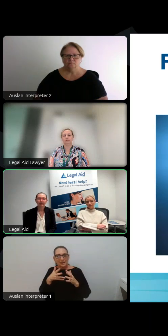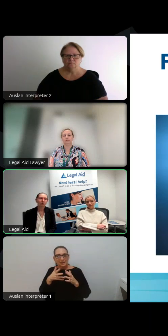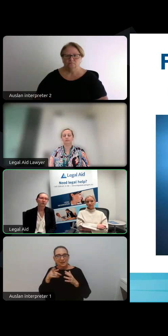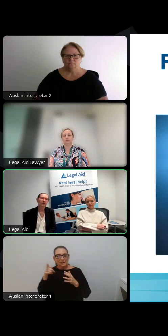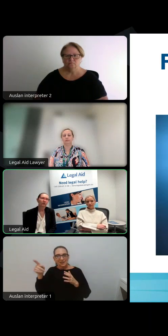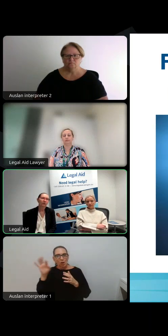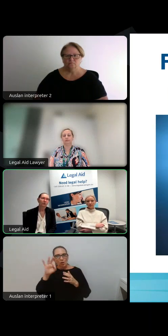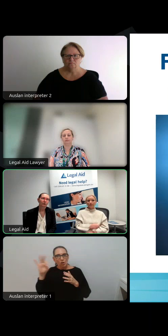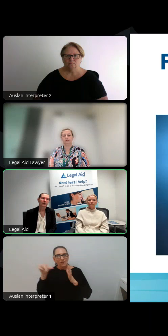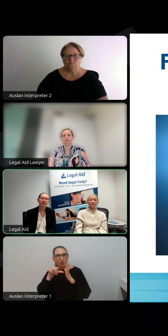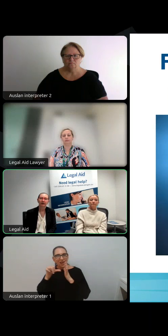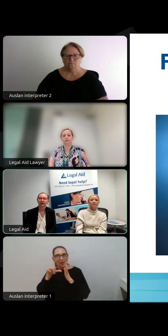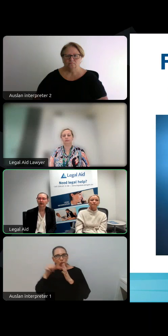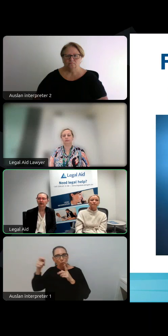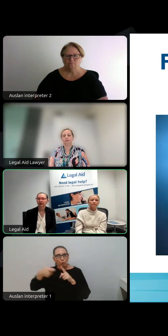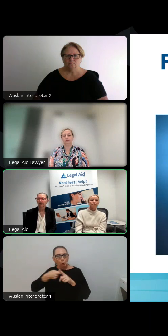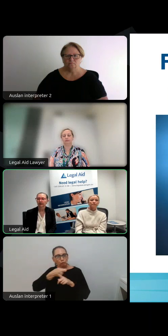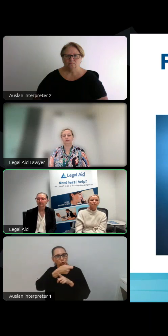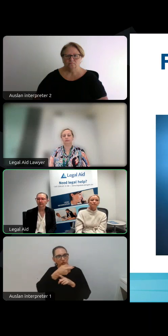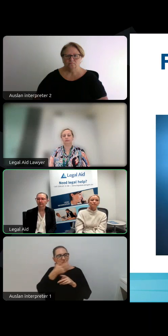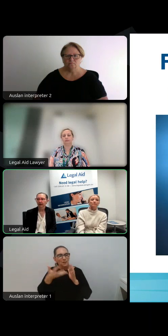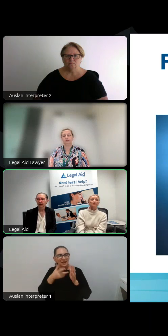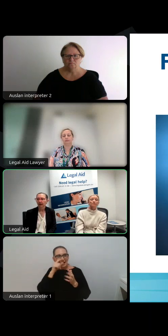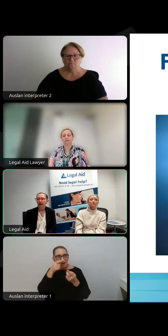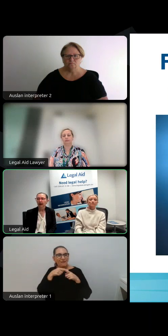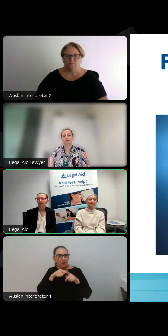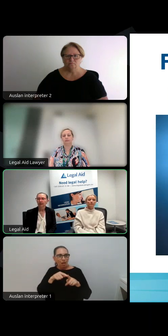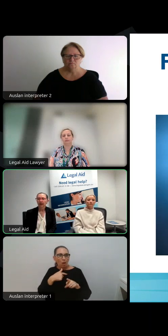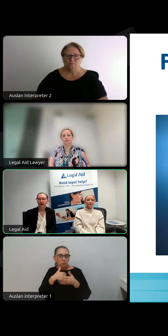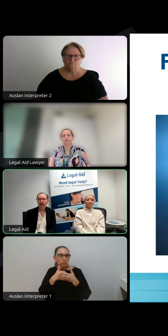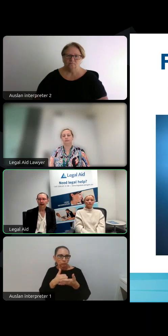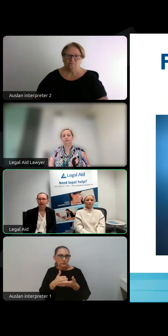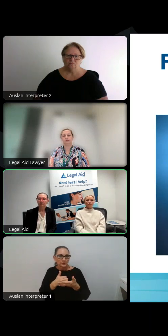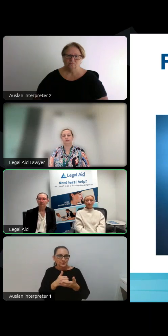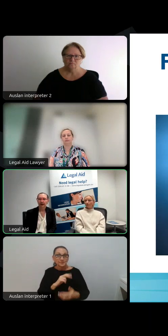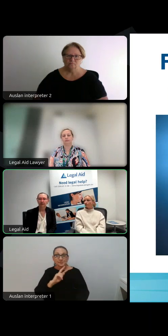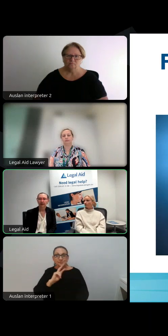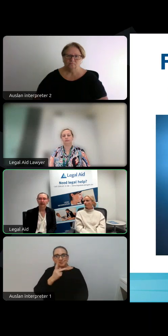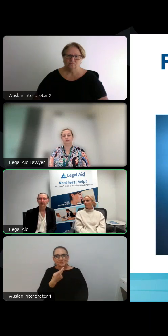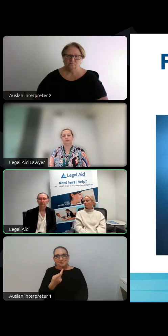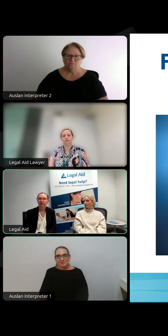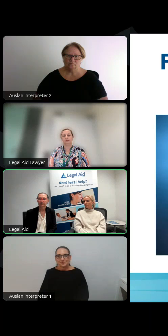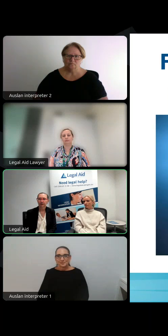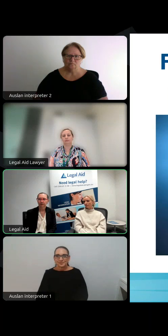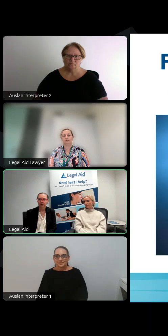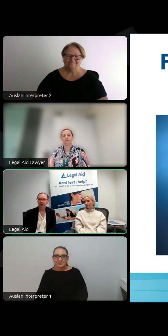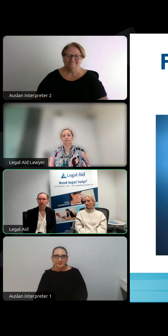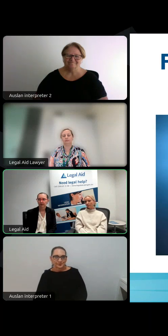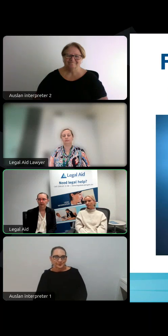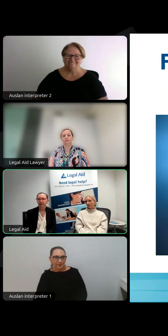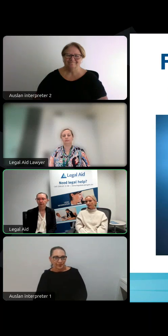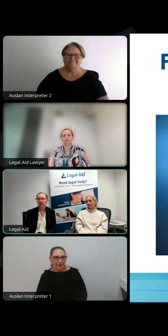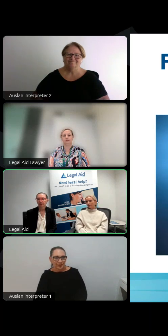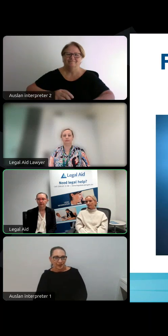that also falls within the funding guidelines. Um and the application um to court must be within the